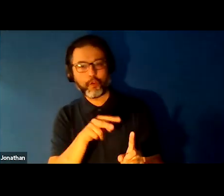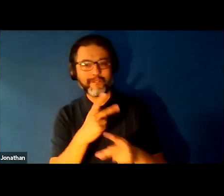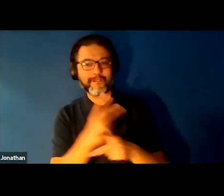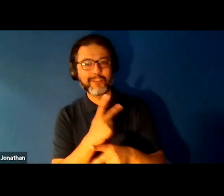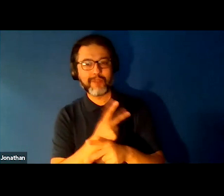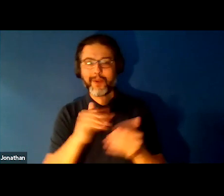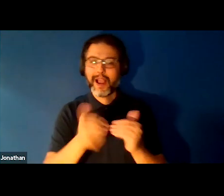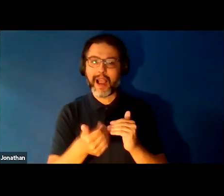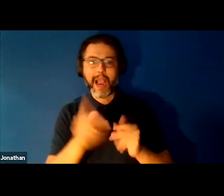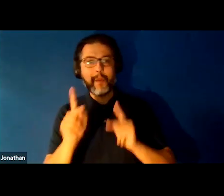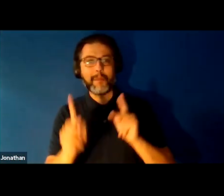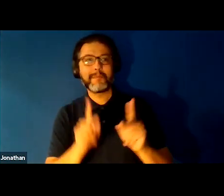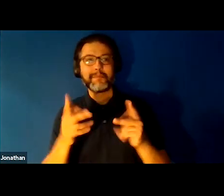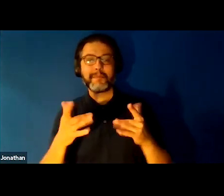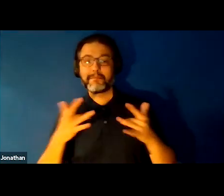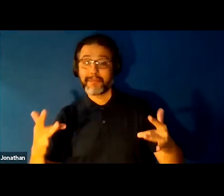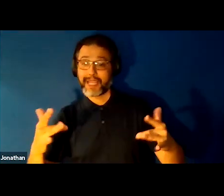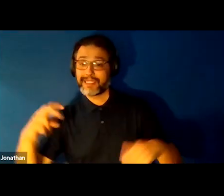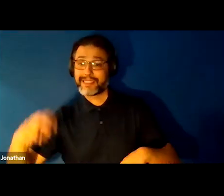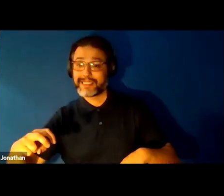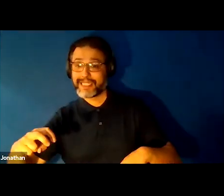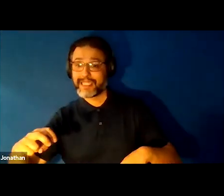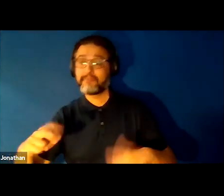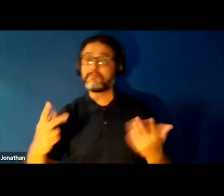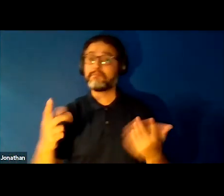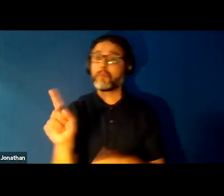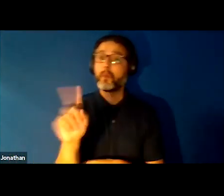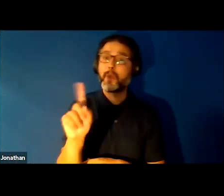It had to do with where the interpreter was in the room.